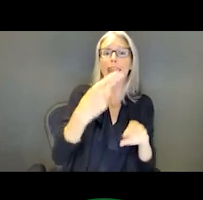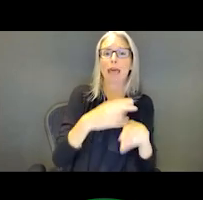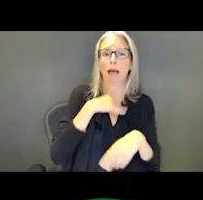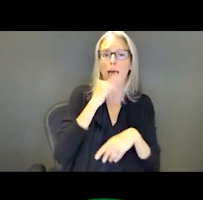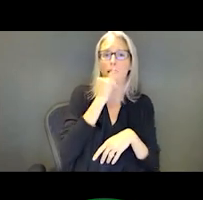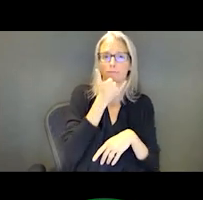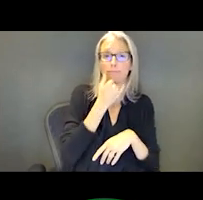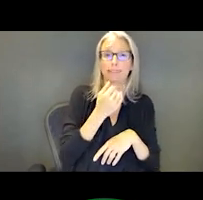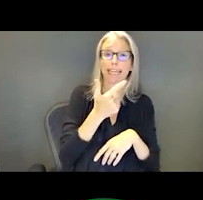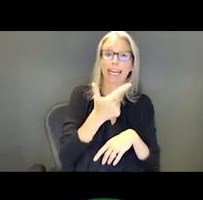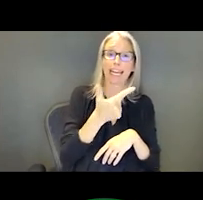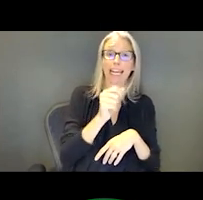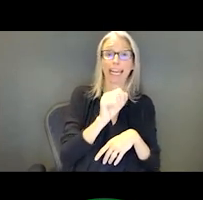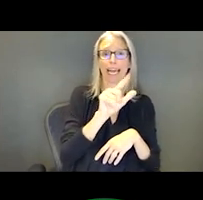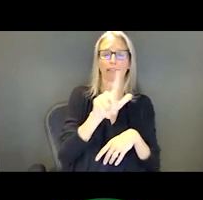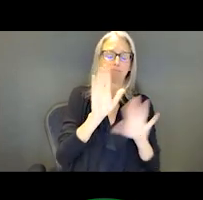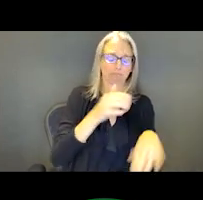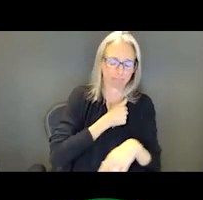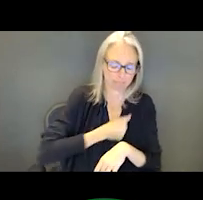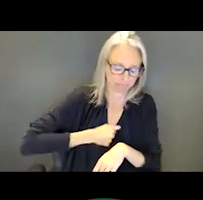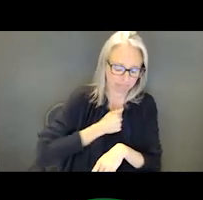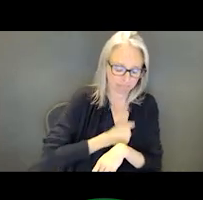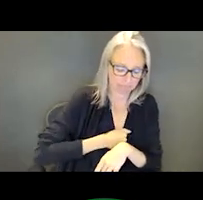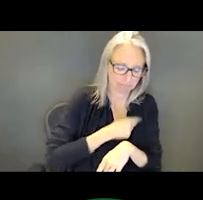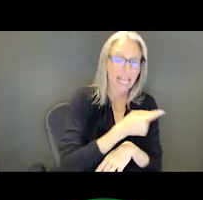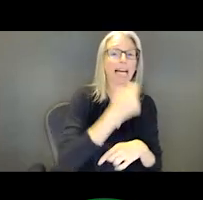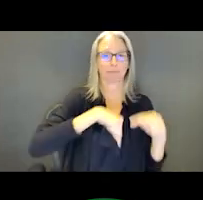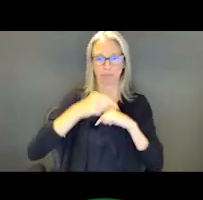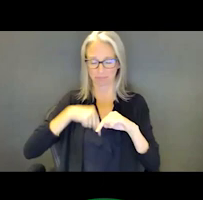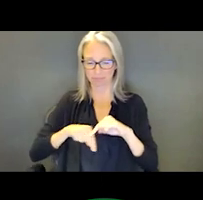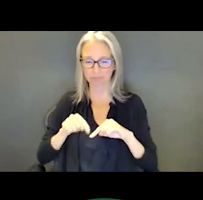about information delivery at this conference this year and that's a huge priority.